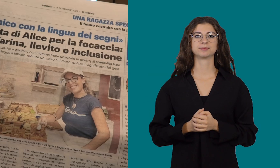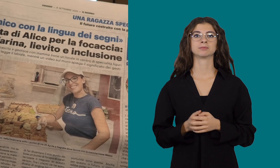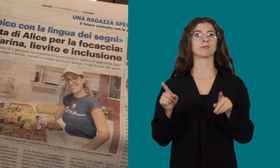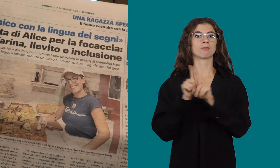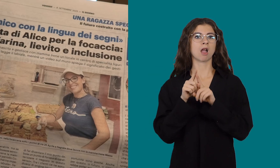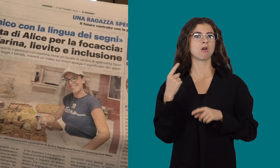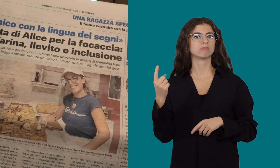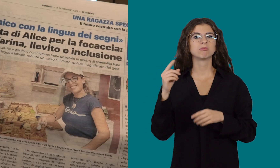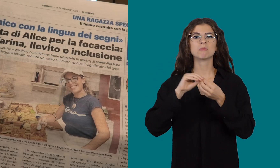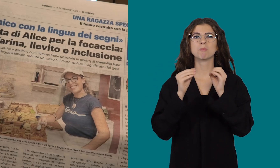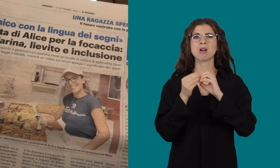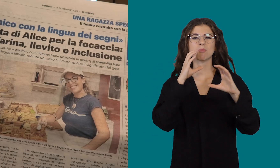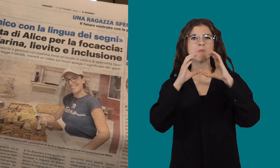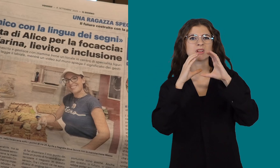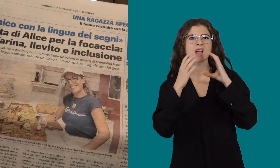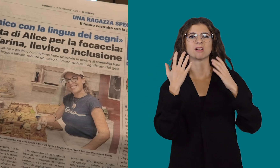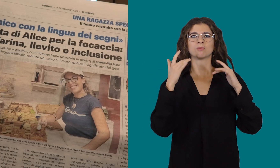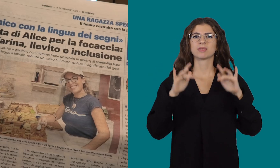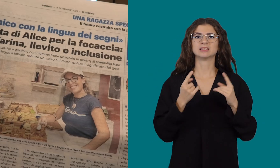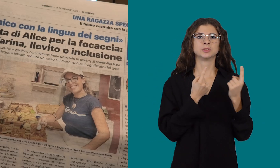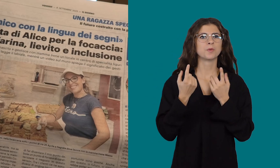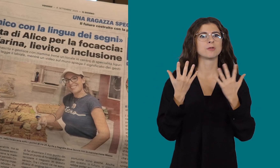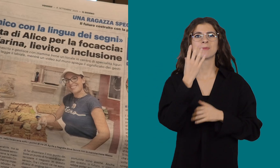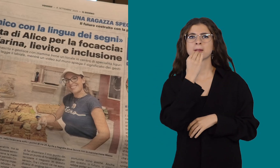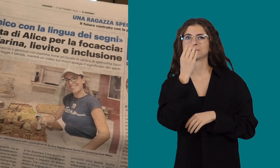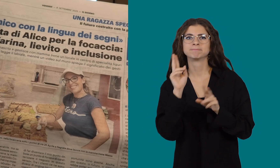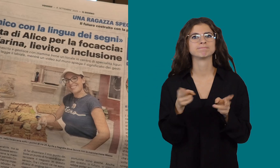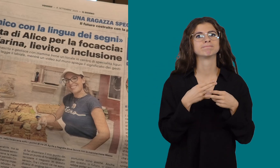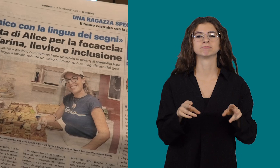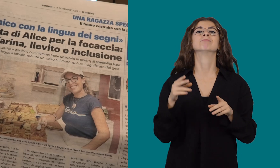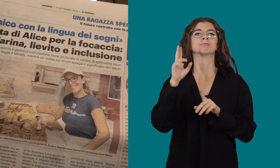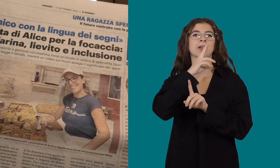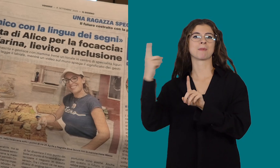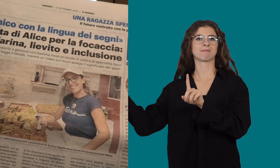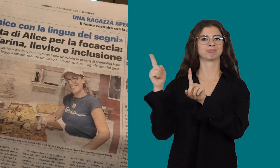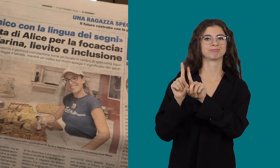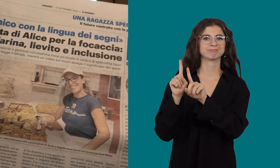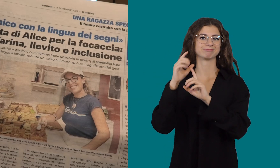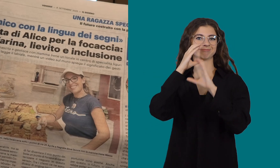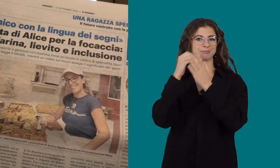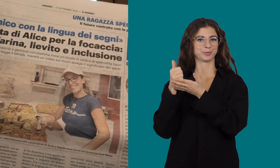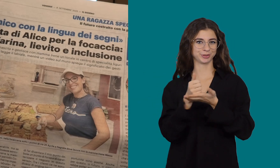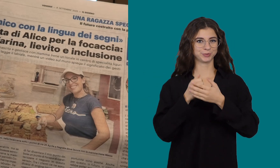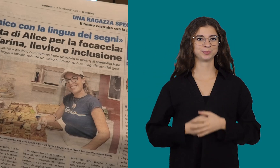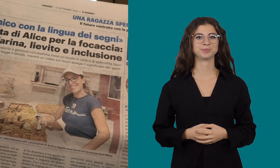or when Alice is having communication problems because she has trouble reading lips, then she asks her mother to come.